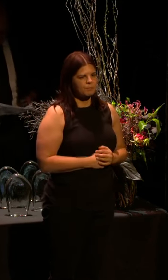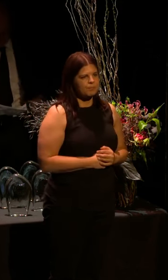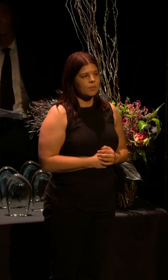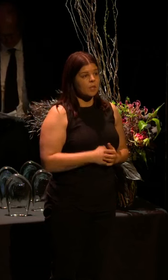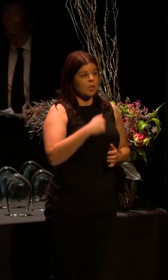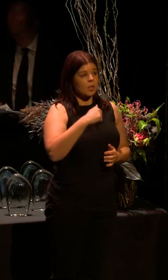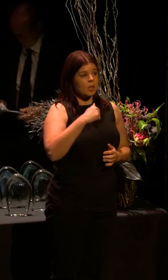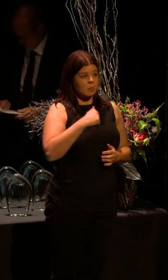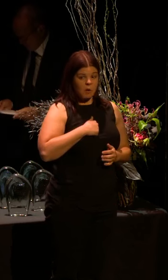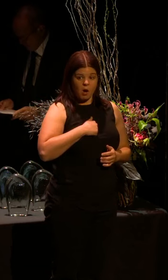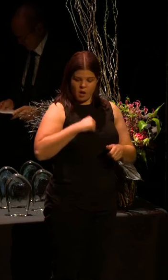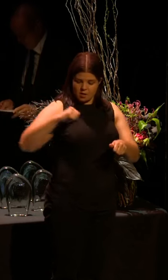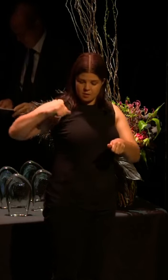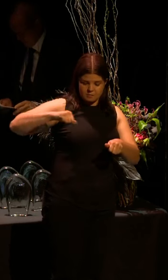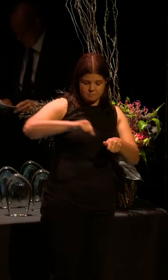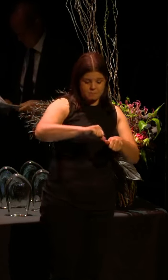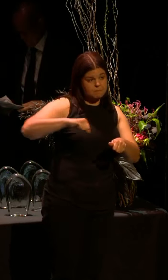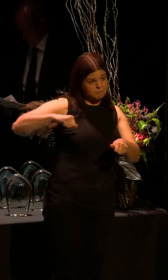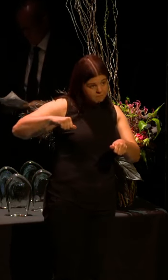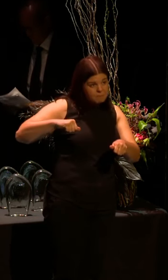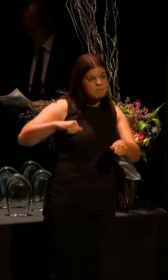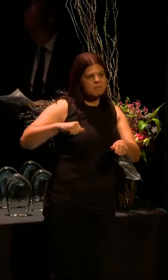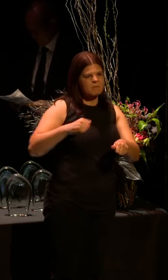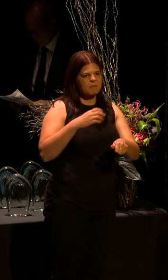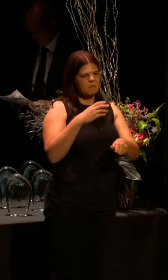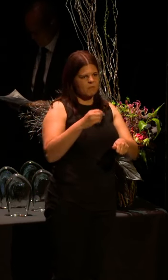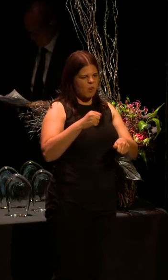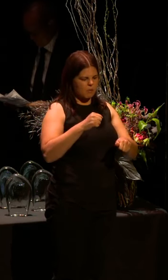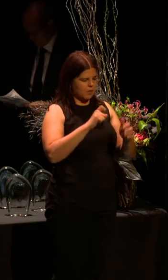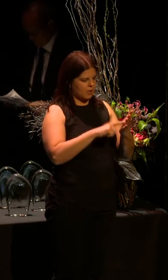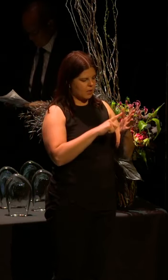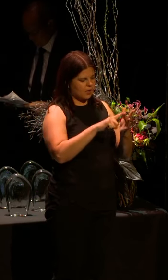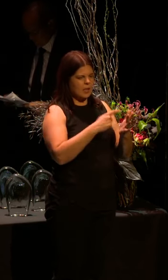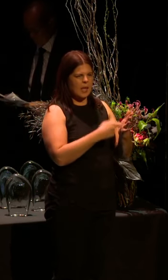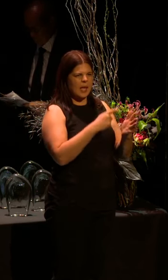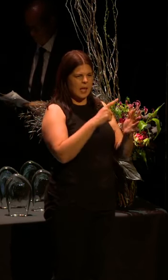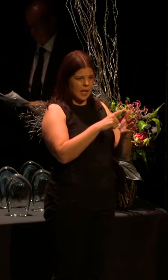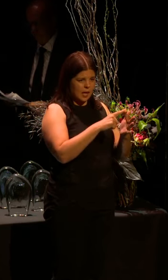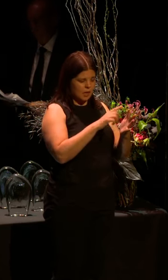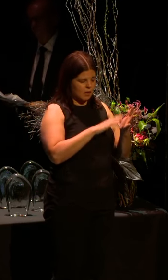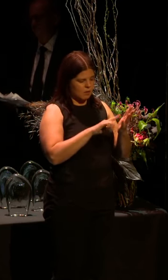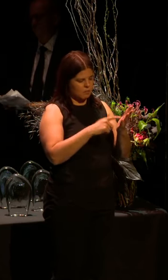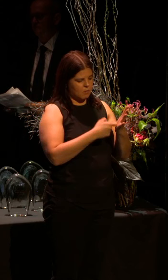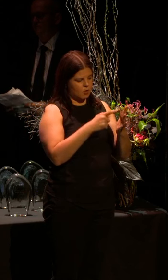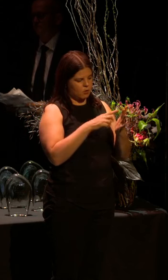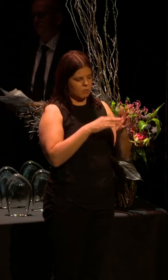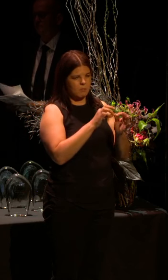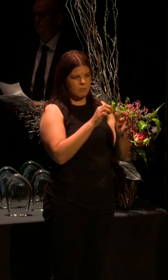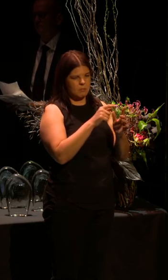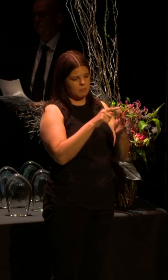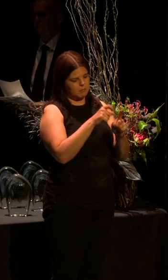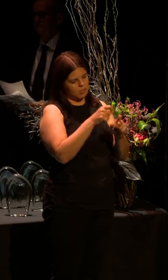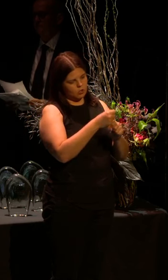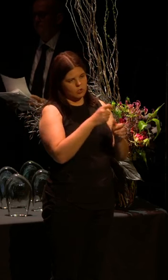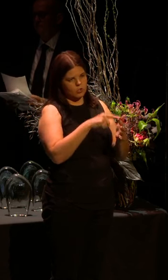connects all along the lands and the waters of the Kalare and the Murrumbidgee rivers. I'm a member of Metropolitan Local Aboriginal Land Council,